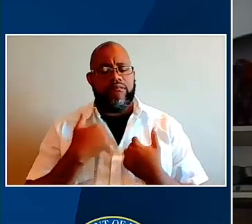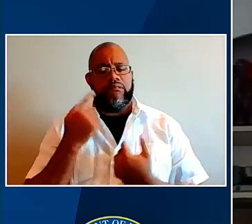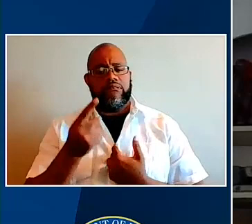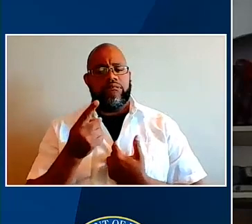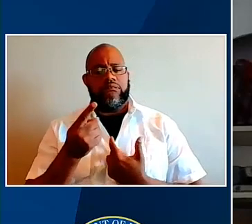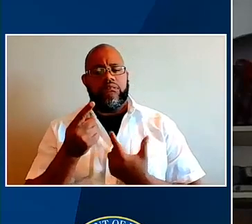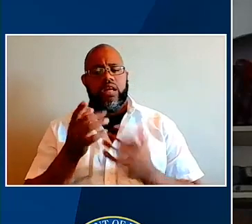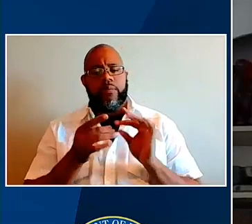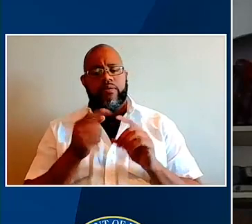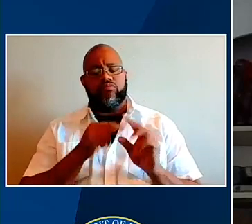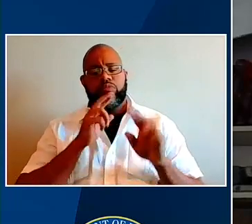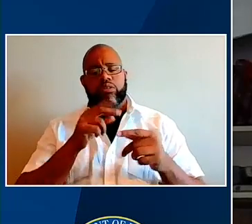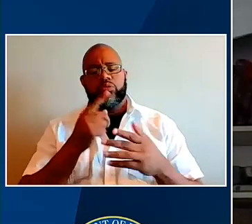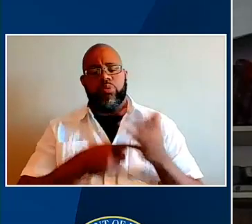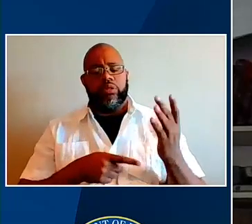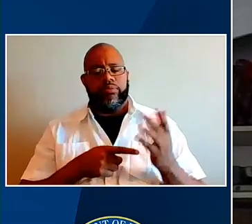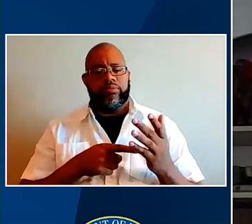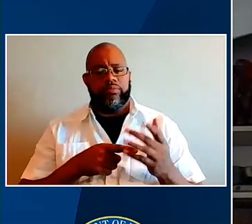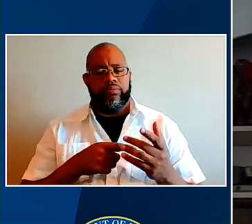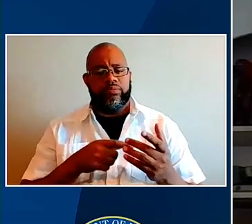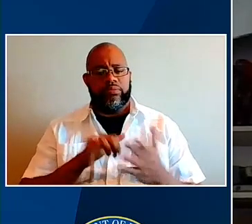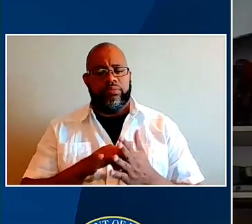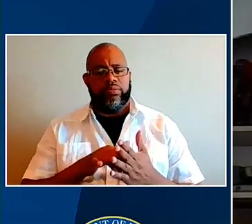response to what- to the point that Barmak has just made.